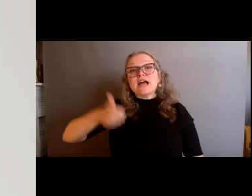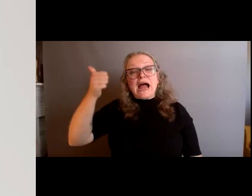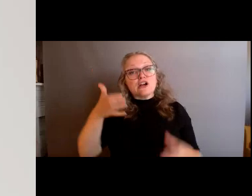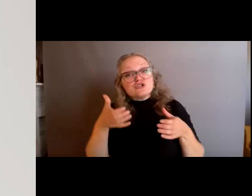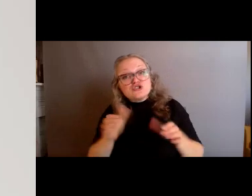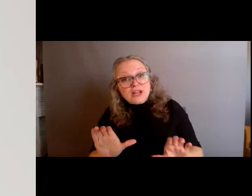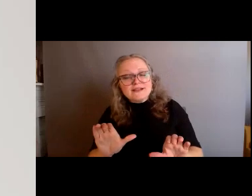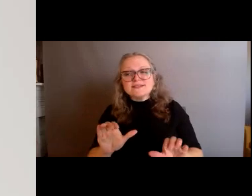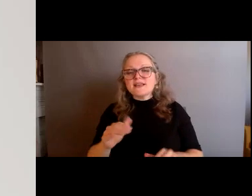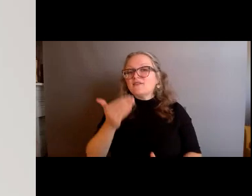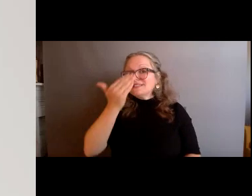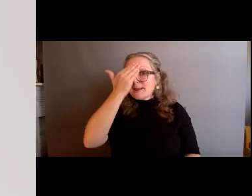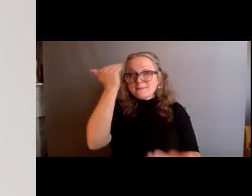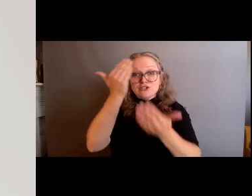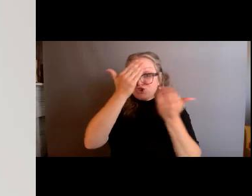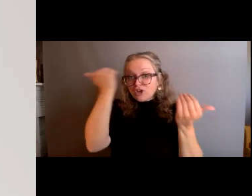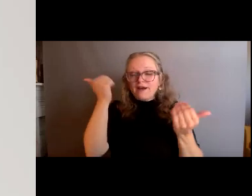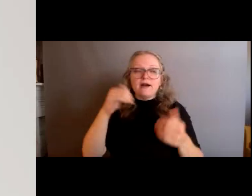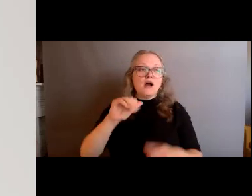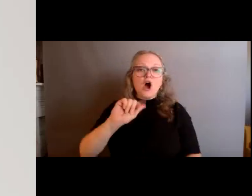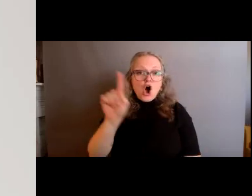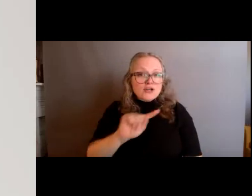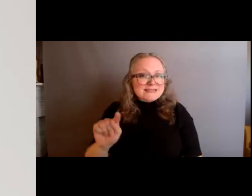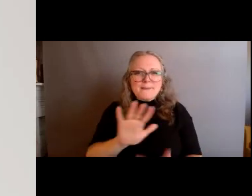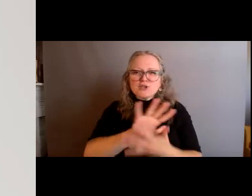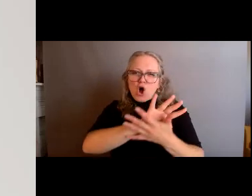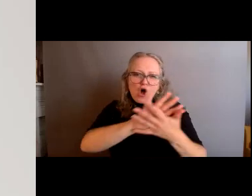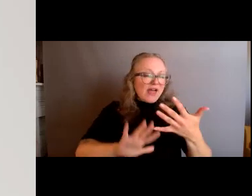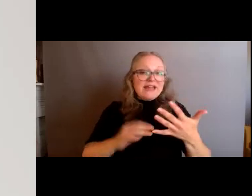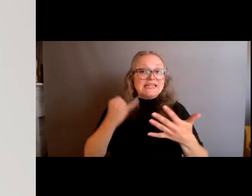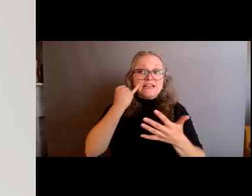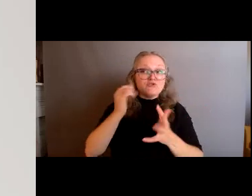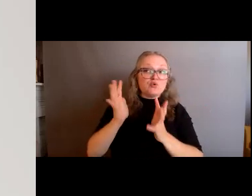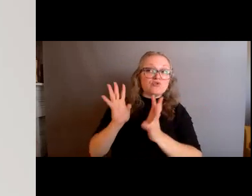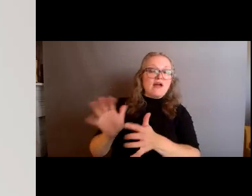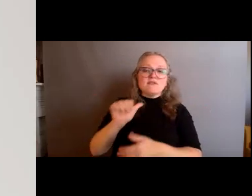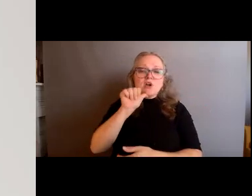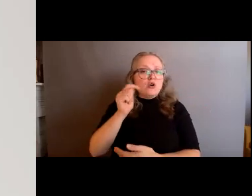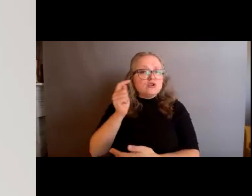dementia, Alzheimer's, all that stuff. If it left untreated, we want to get it treated as quickly as